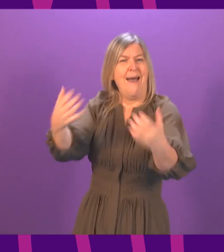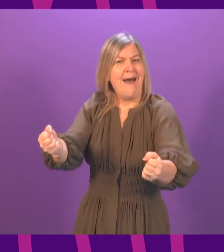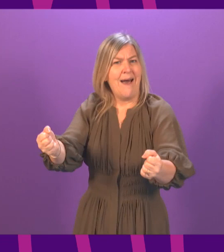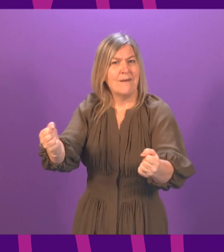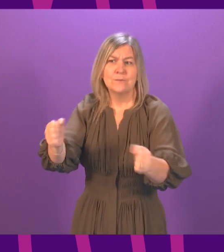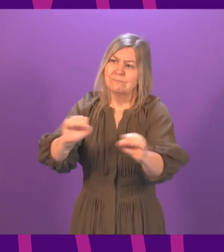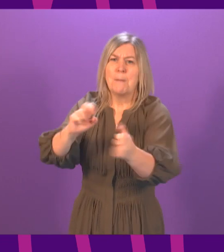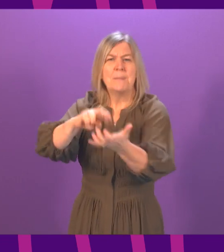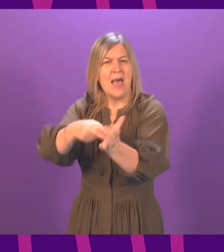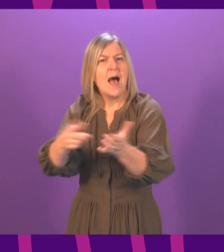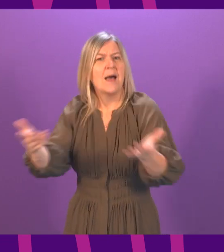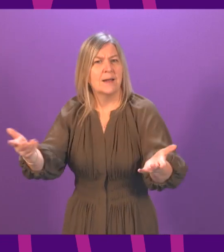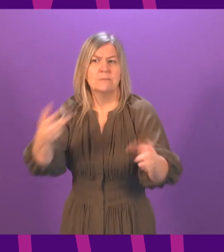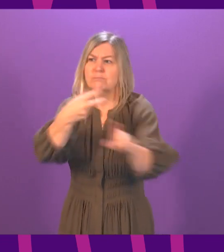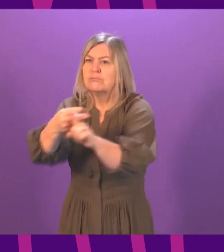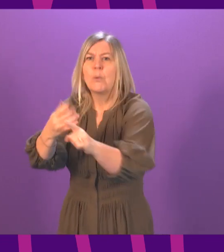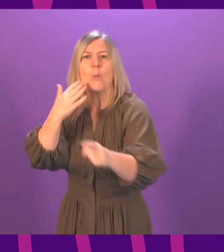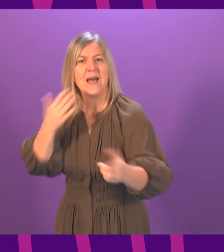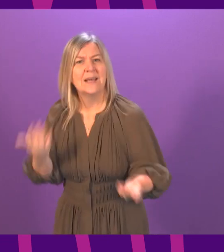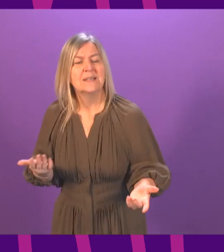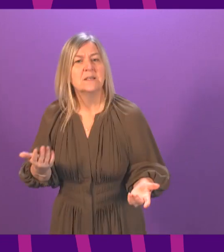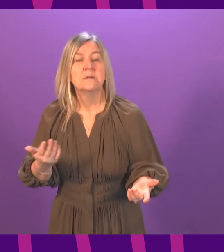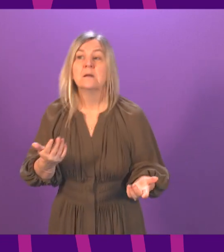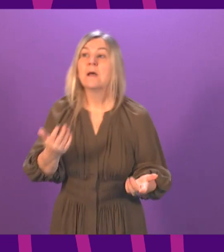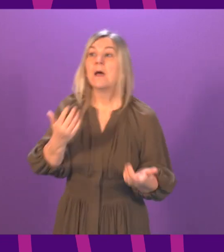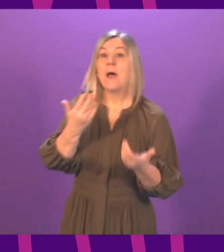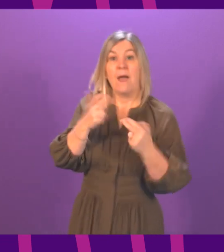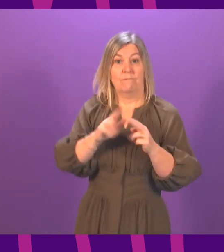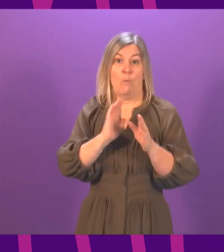If it is the case that we are not getting supplies quickly enough to do the over-80s,